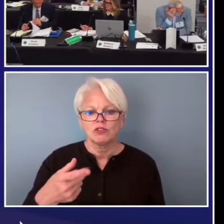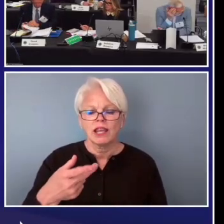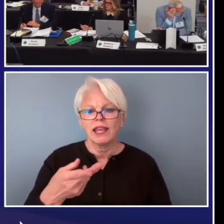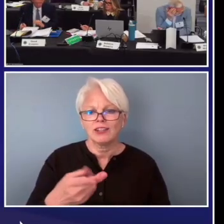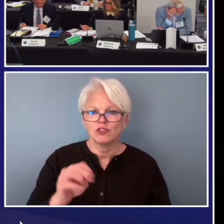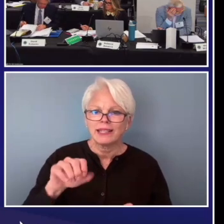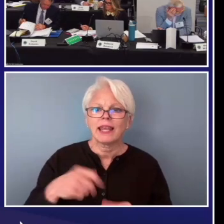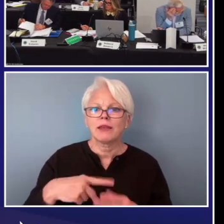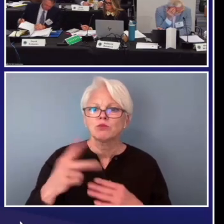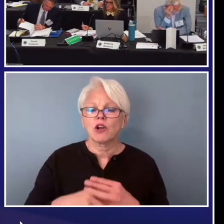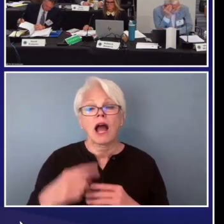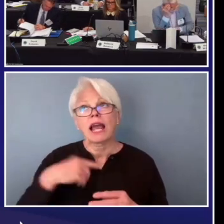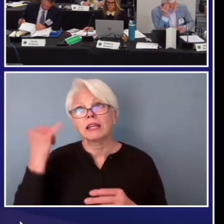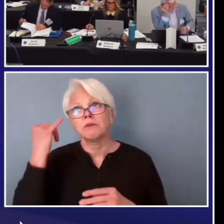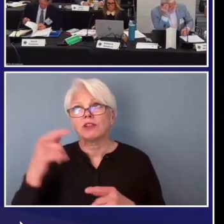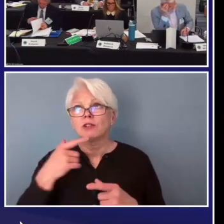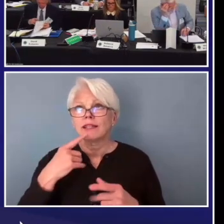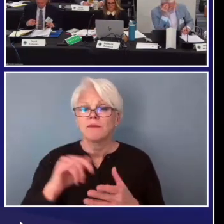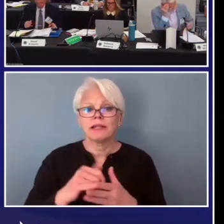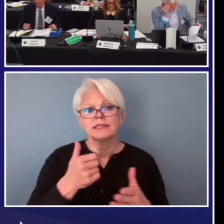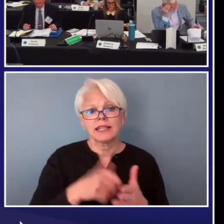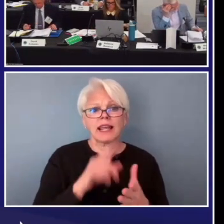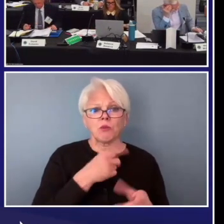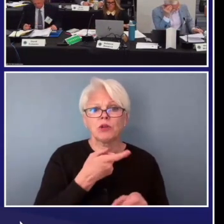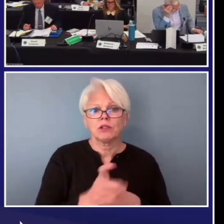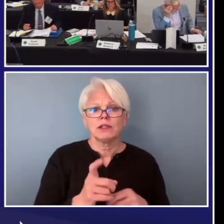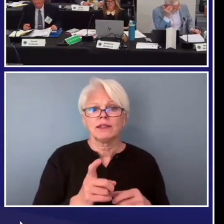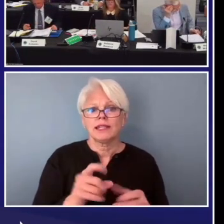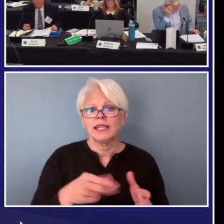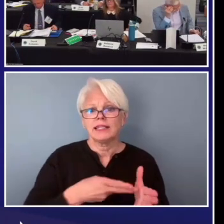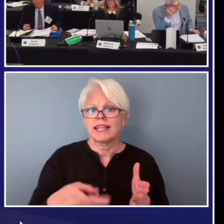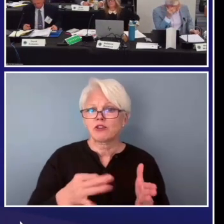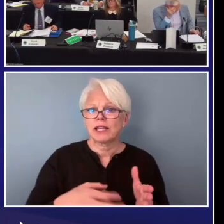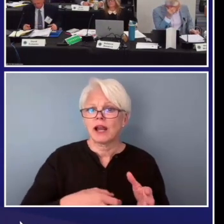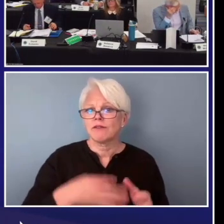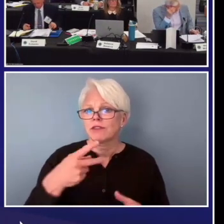might say changing accreditors undermines the integrity of programs. Uh, which would create some sort.